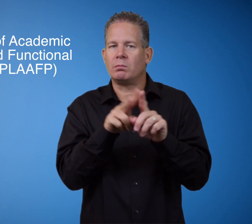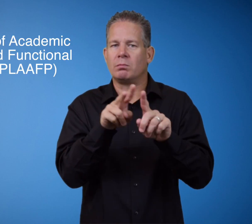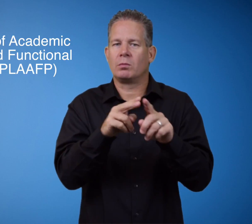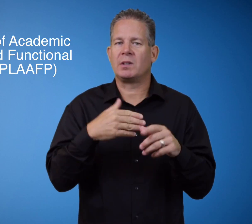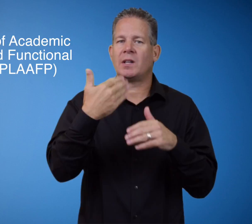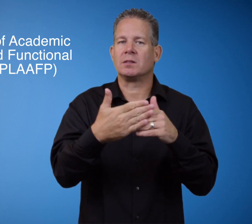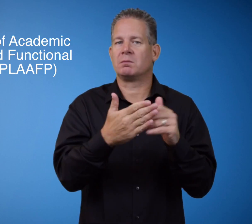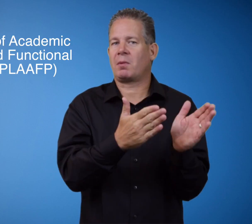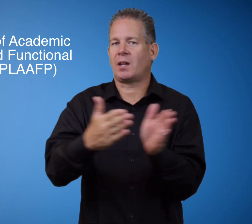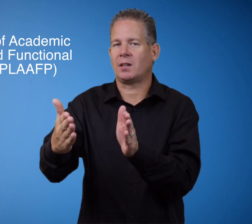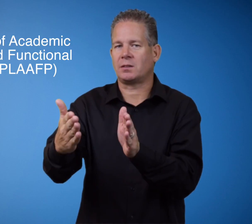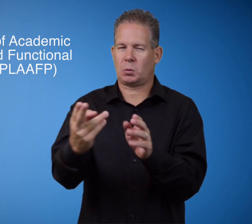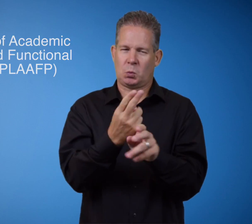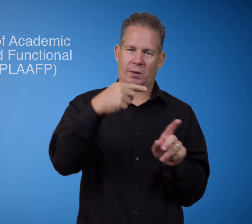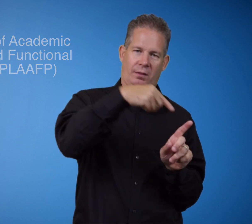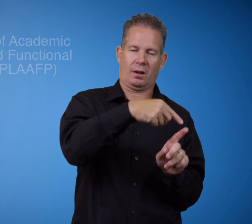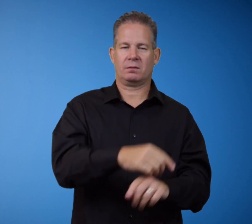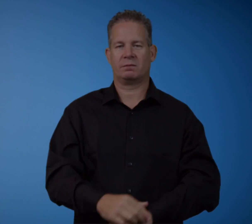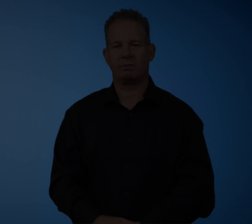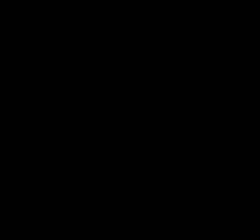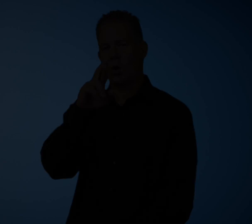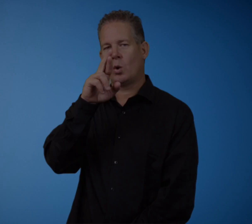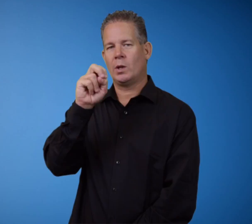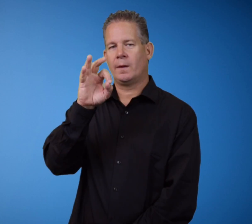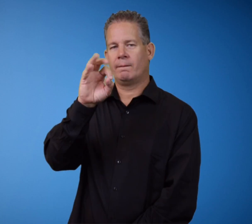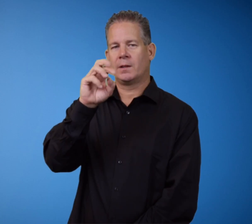and are used to develop your next plan.